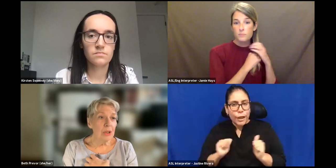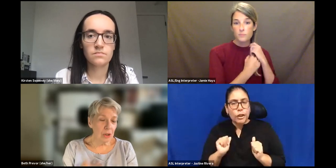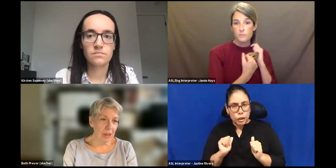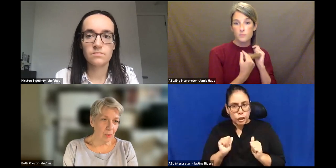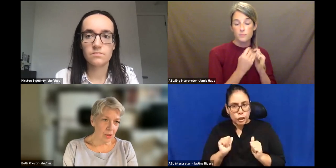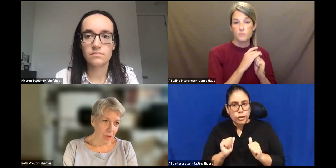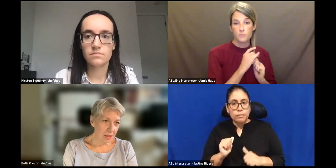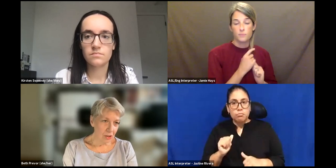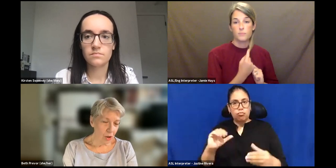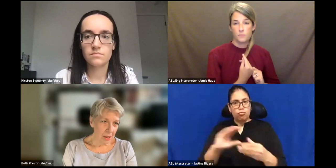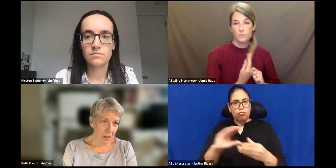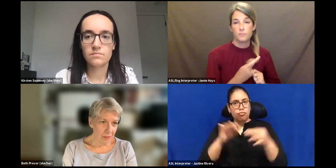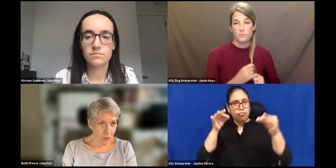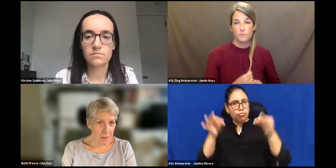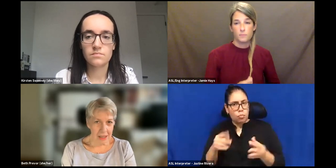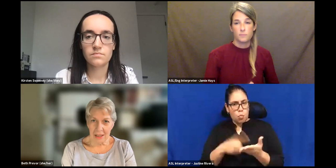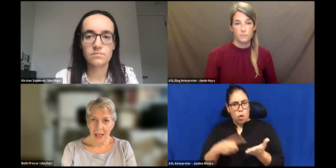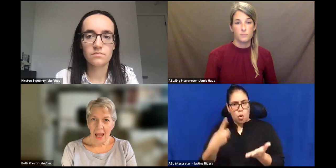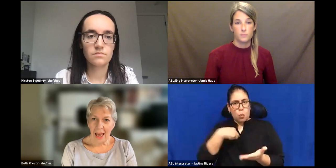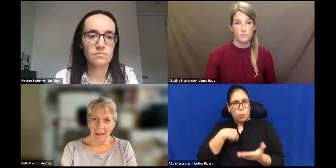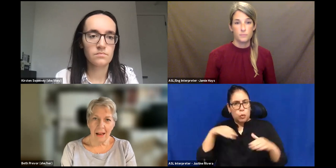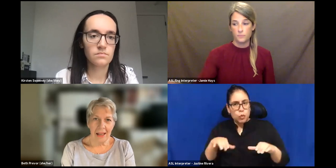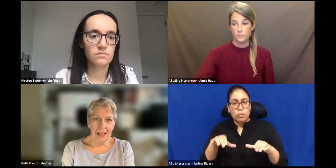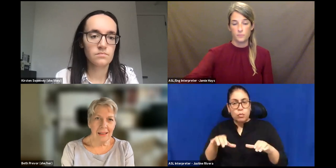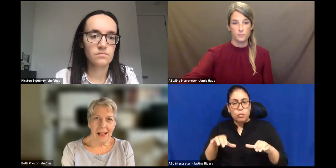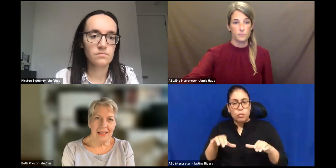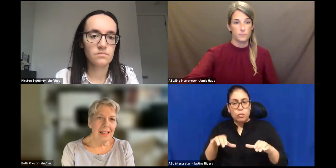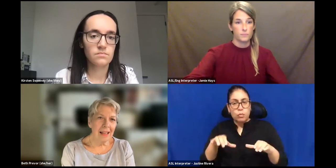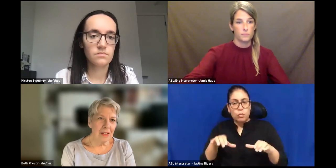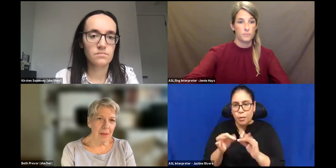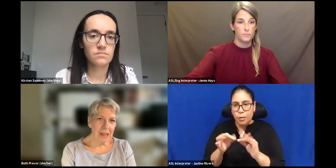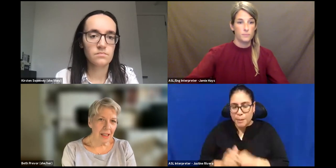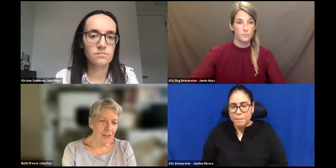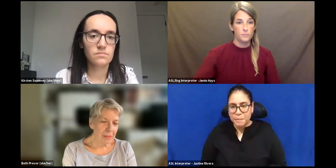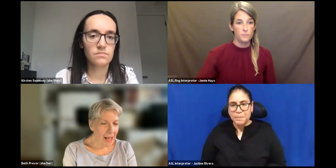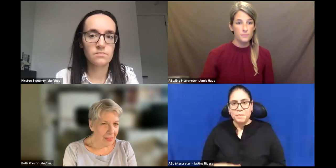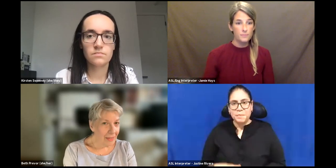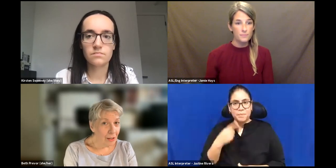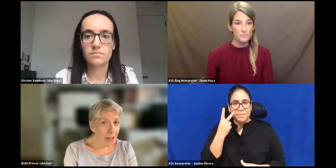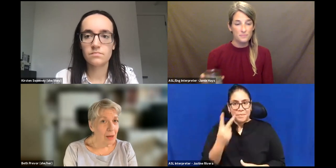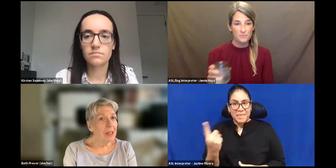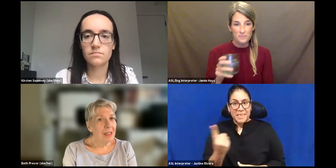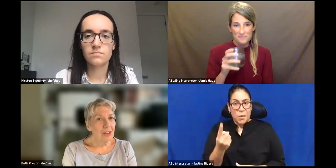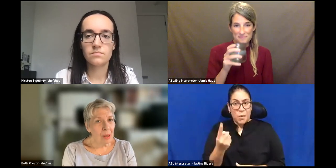were doing, which was interpreted performances. And I see that there's somebody here from Manhattan Theatre Club, so